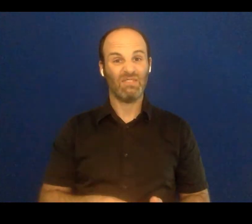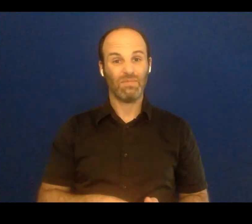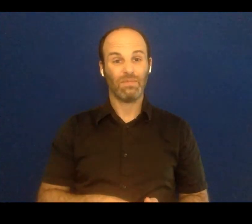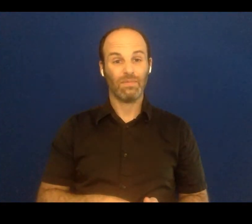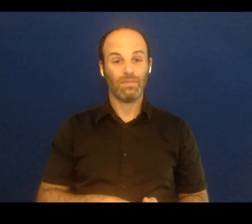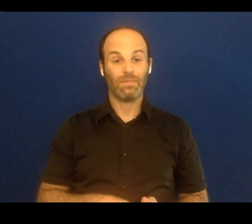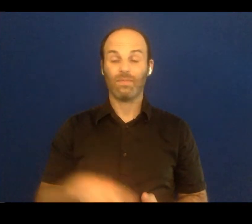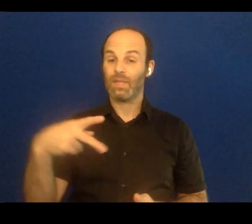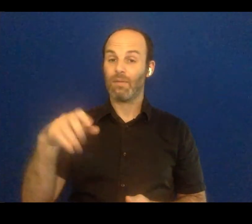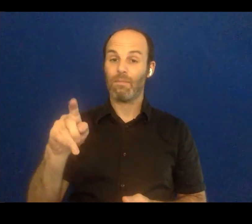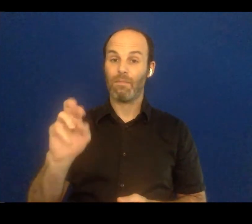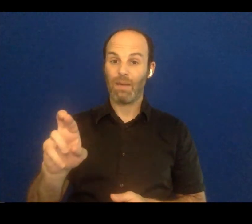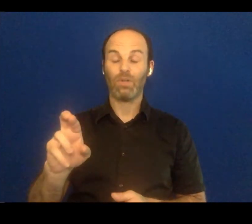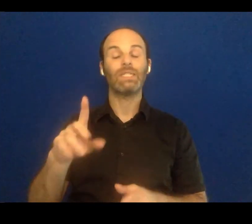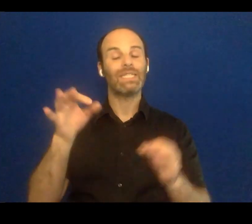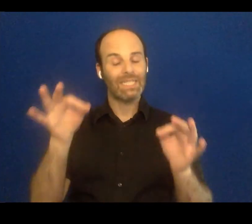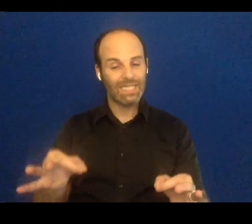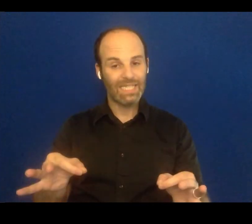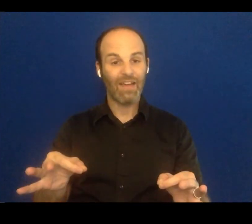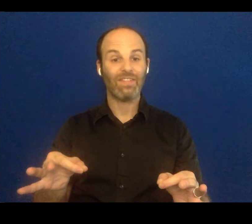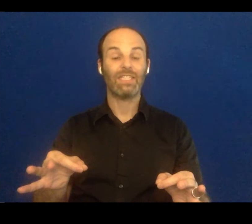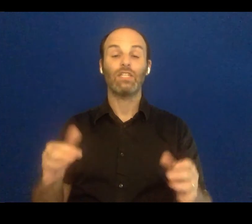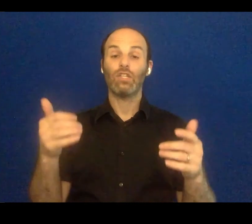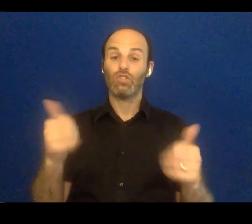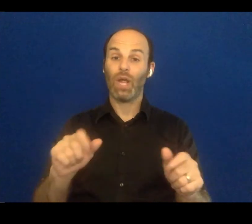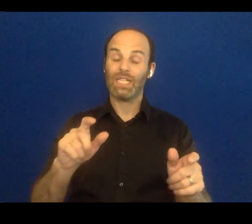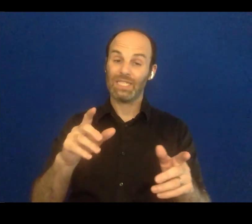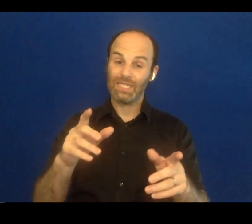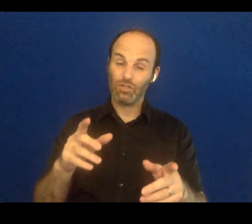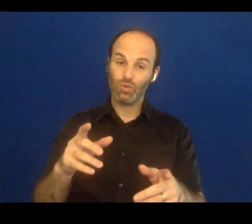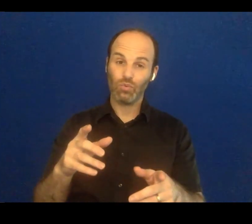YEAH, A LOT OF EFFORTS TO TAKE THE PRODUCTS AND MAKE THEM